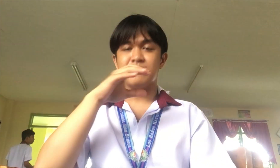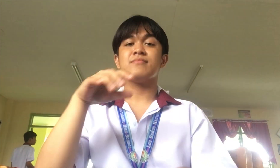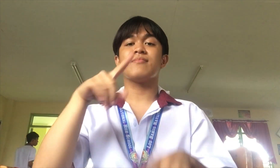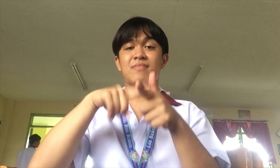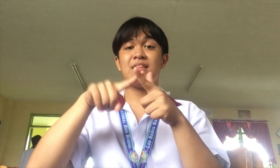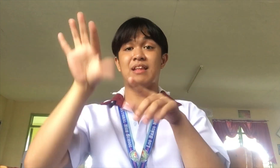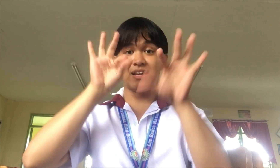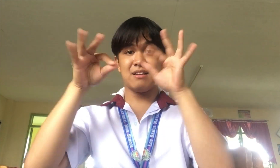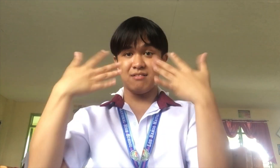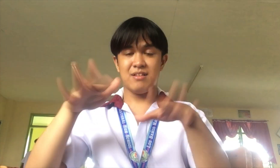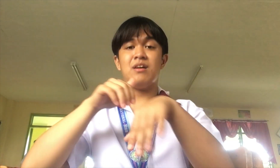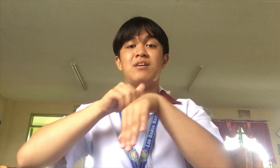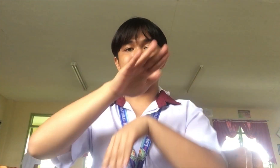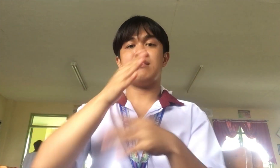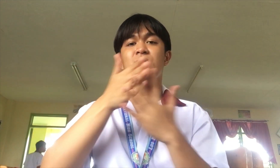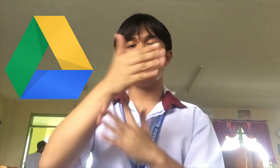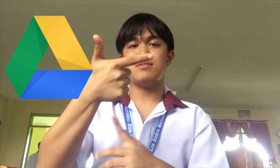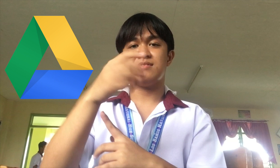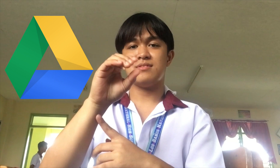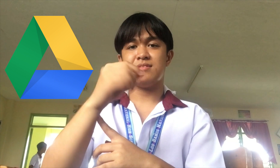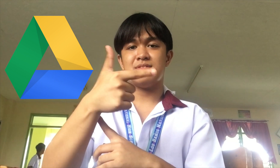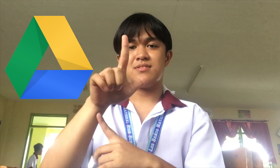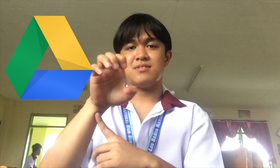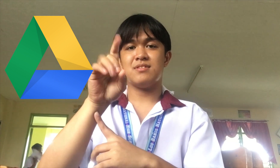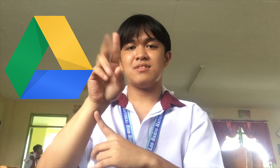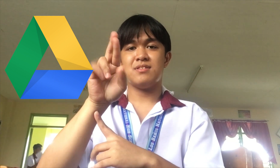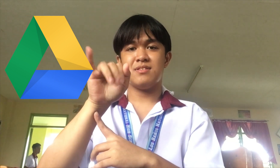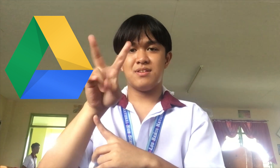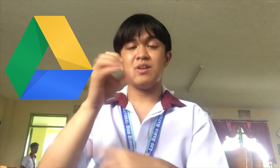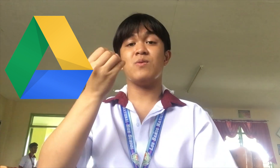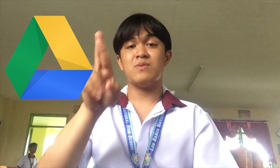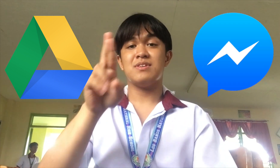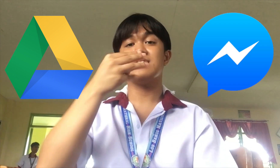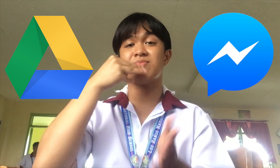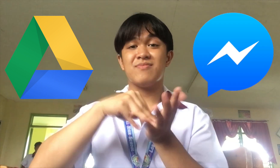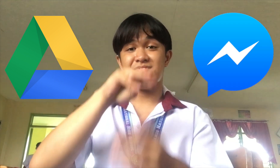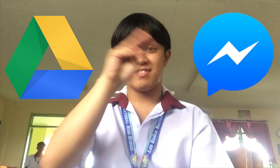If when they're just done, they will just send the document or any files through Google Drive or Messenger app